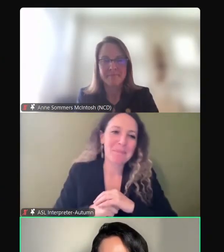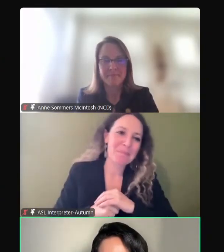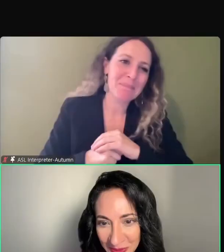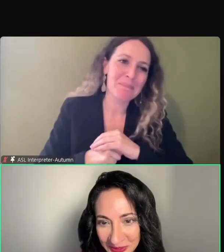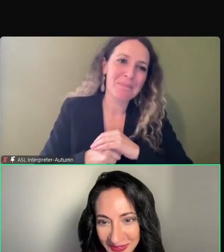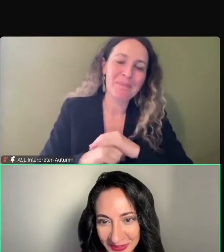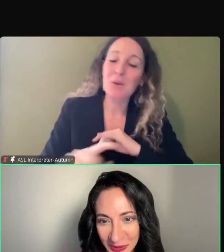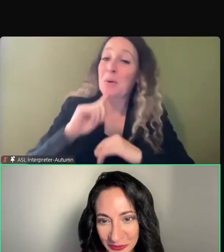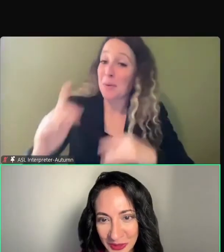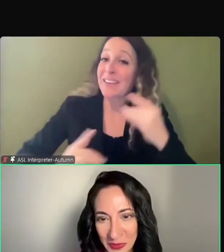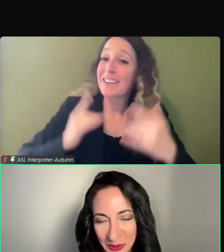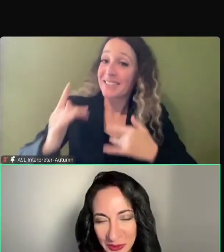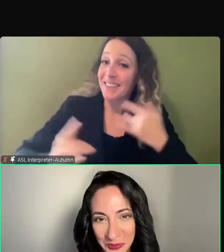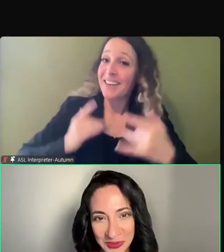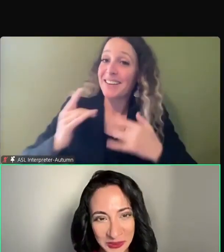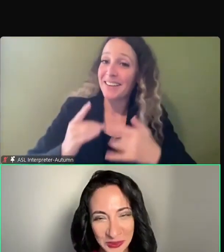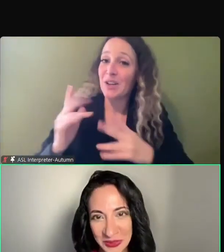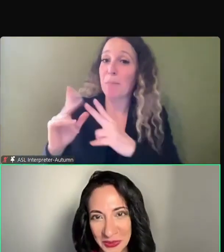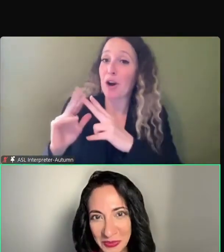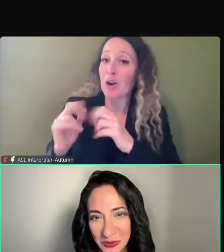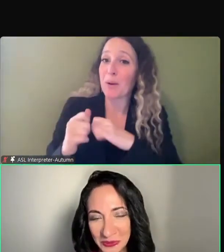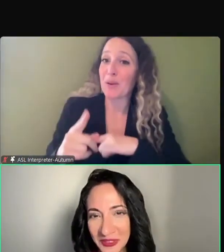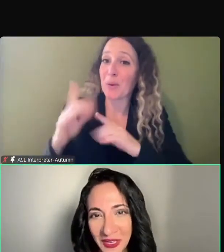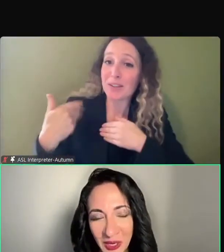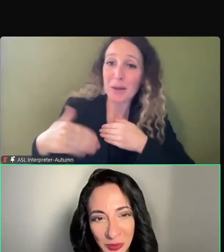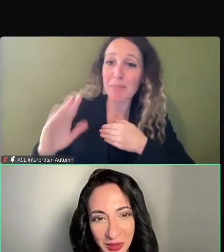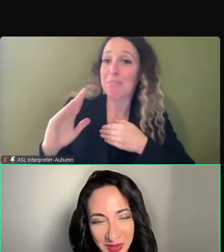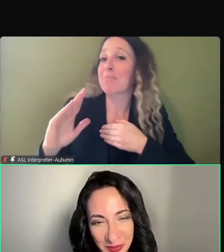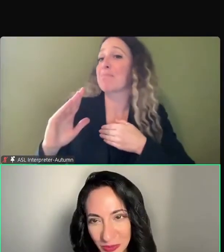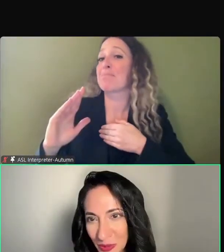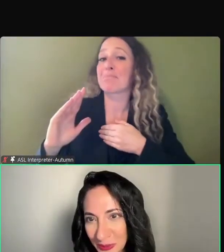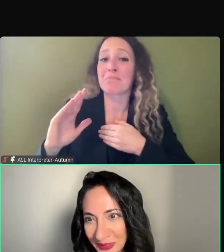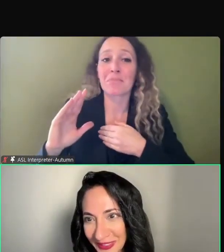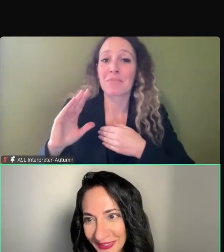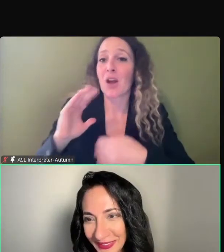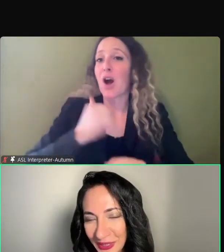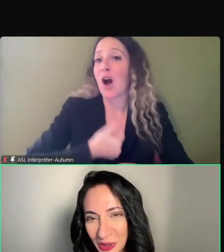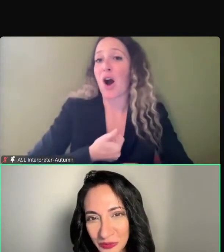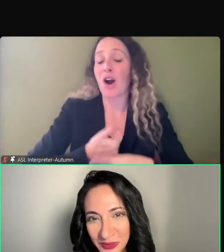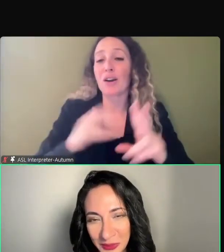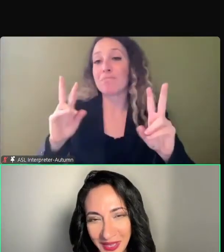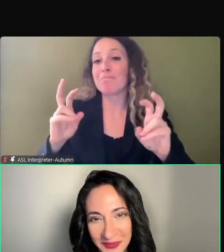thrilled to hopefully partner with you as we move our white paper forward and hopefully we'll have